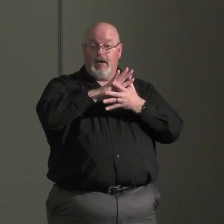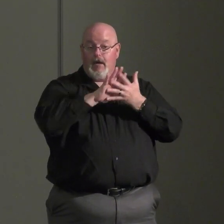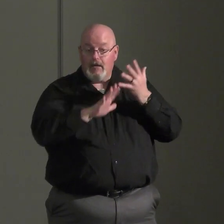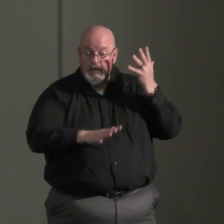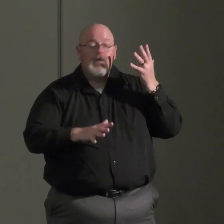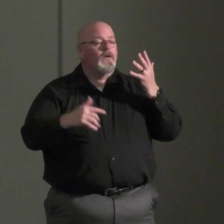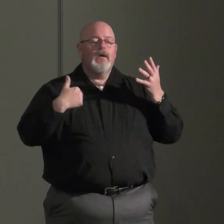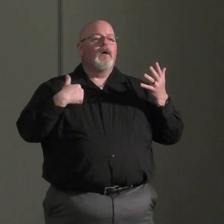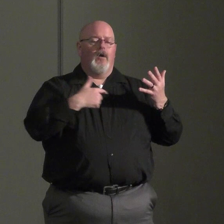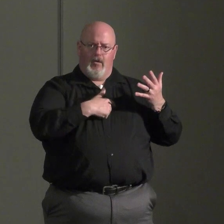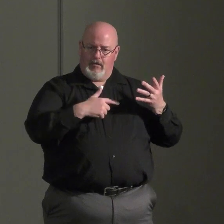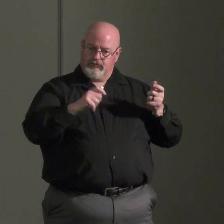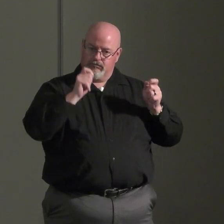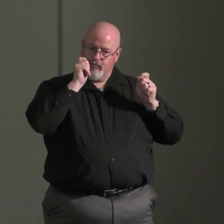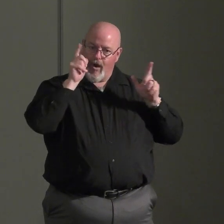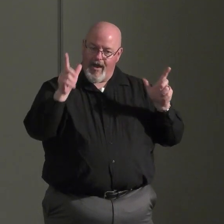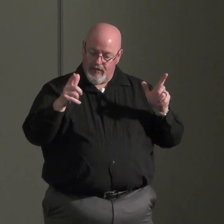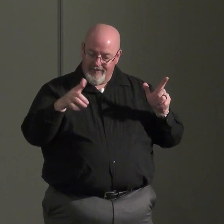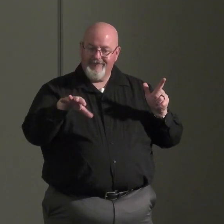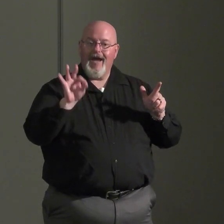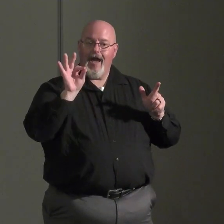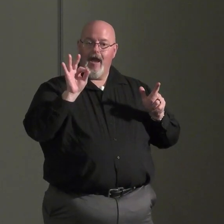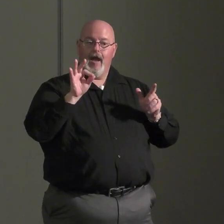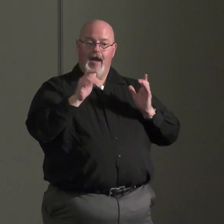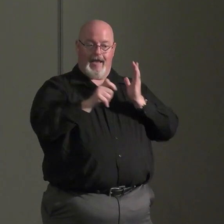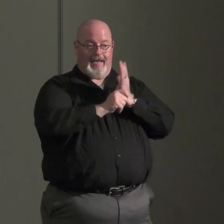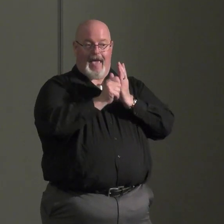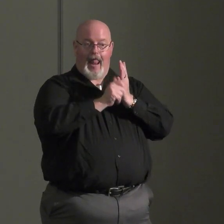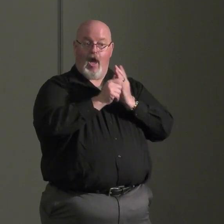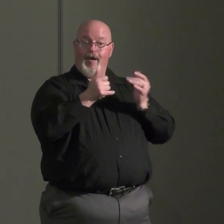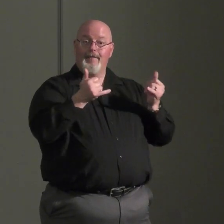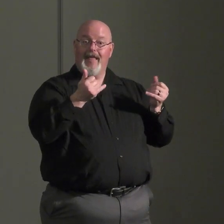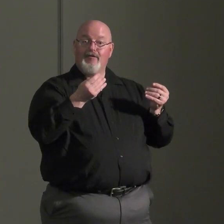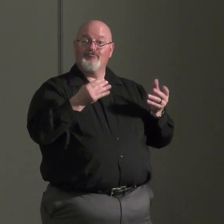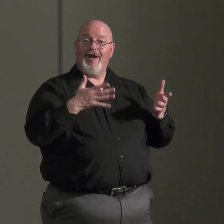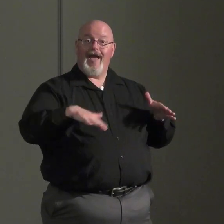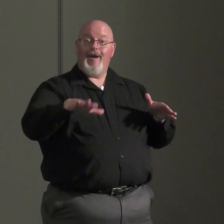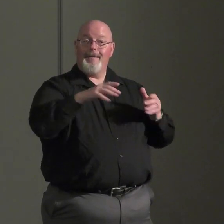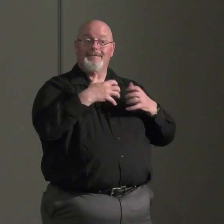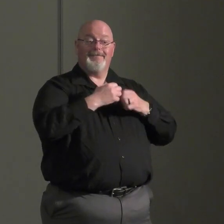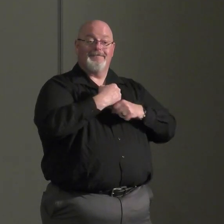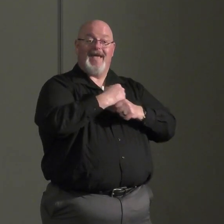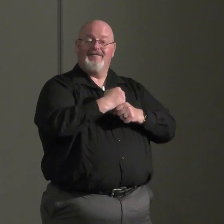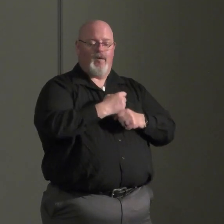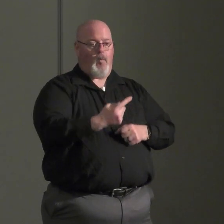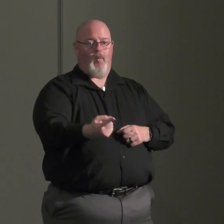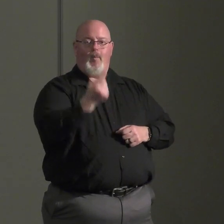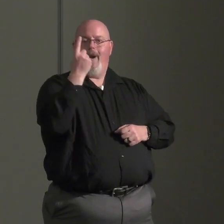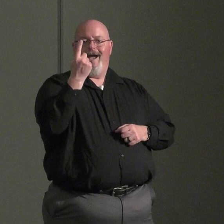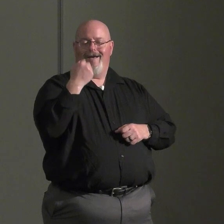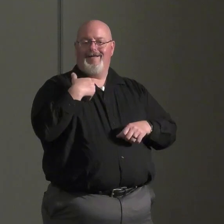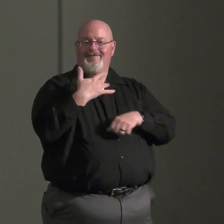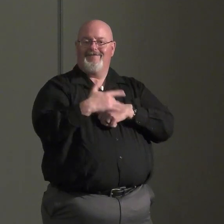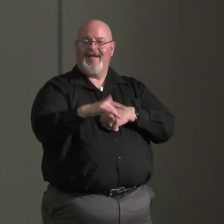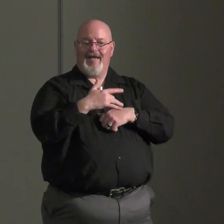We were surprised in the catalogs of playground manufacturers there is one item that is a plastic